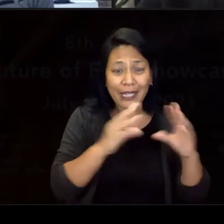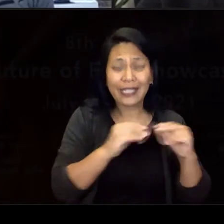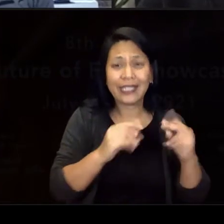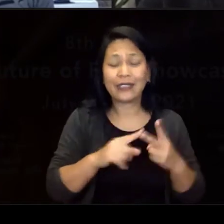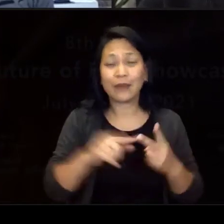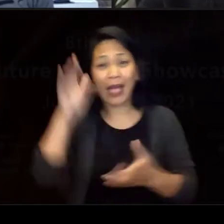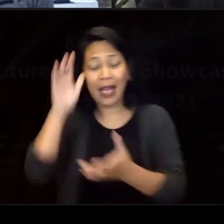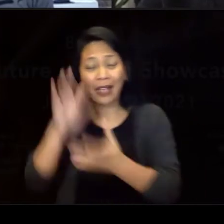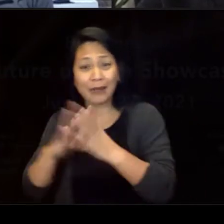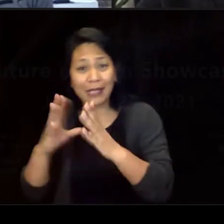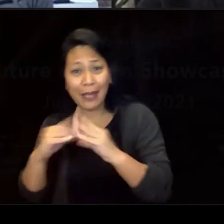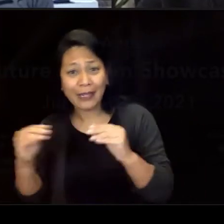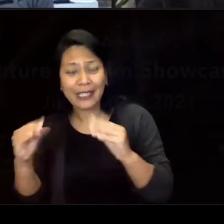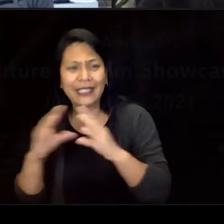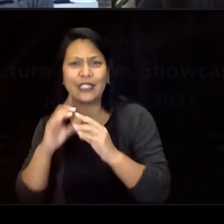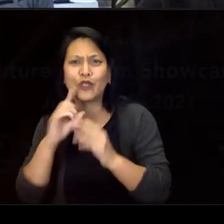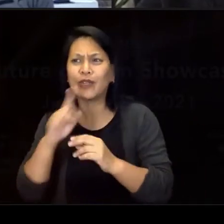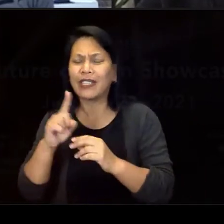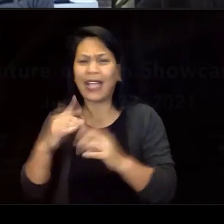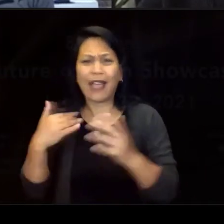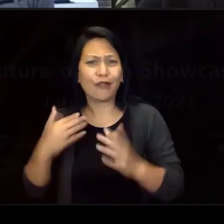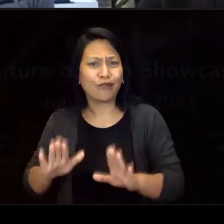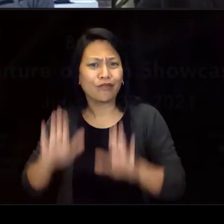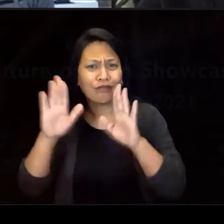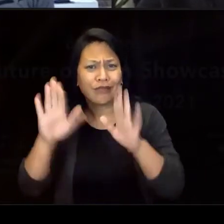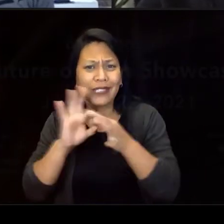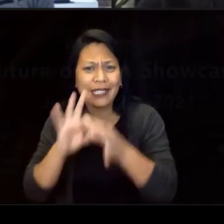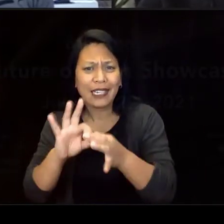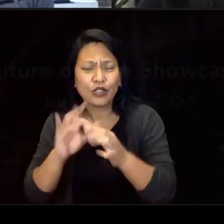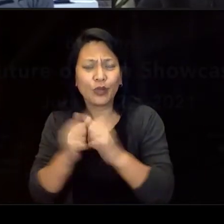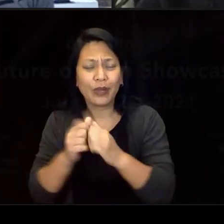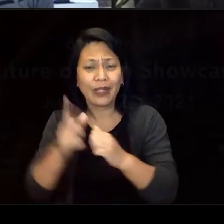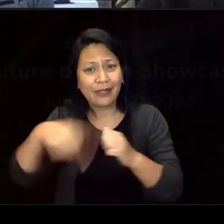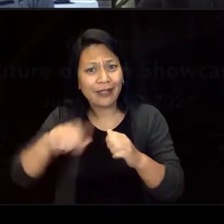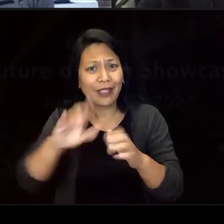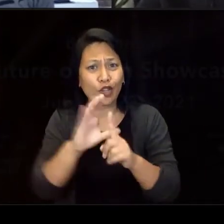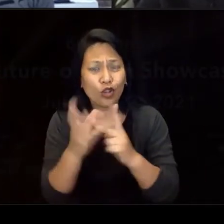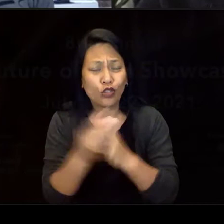I have a great connection with the Lebanese culture, but you know, the way they make love the way they talk